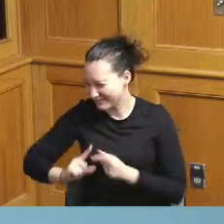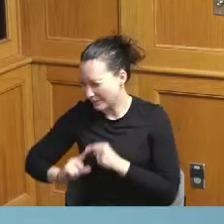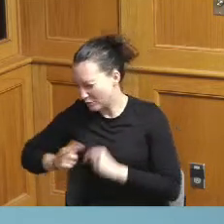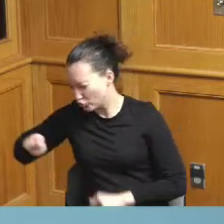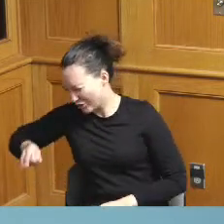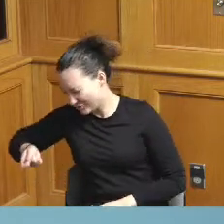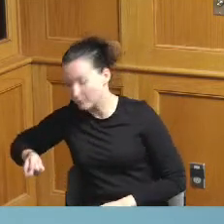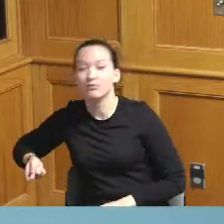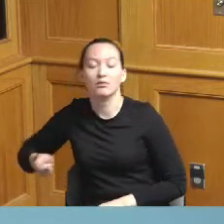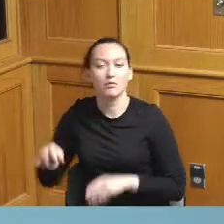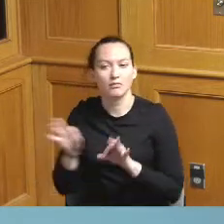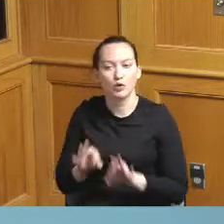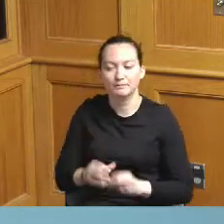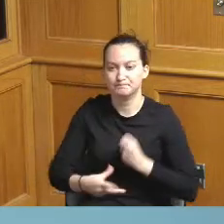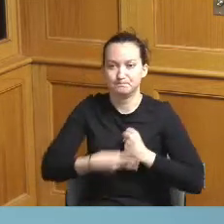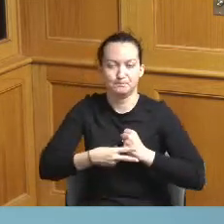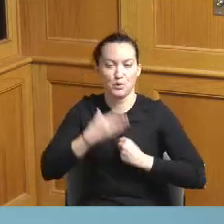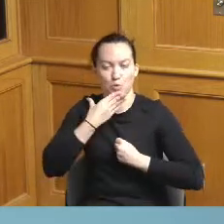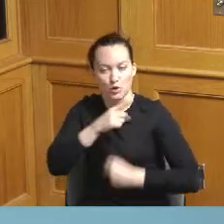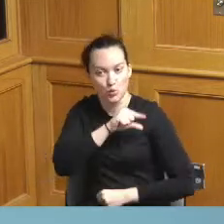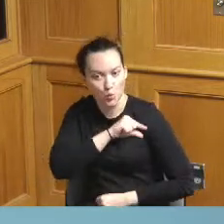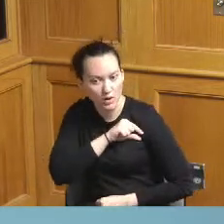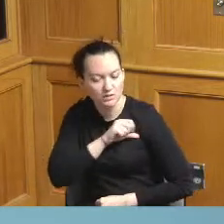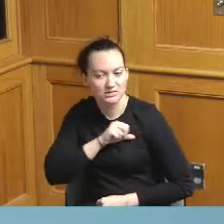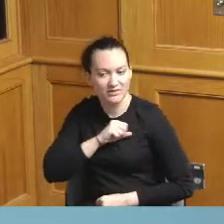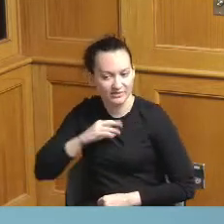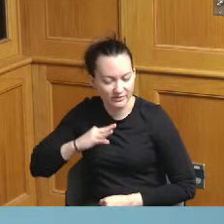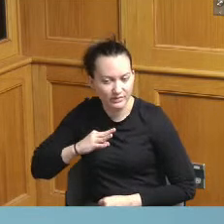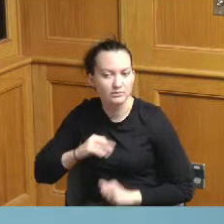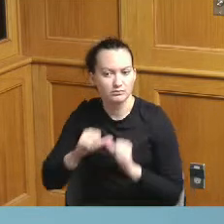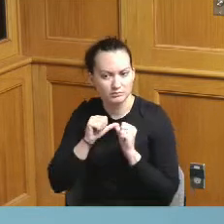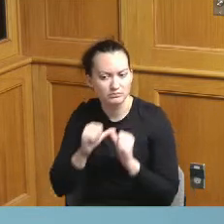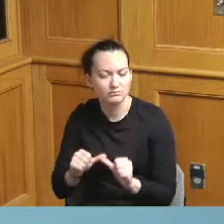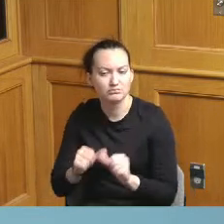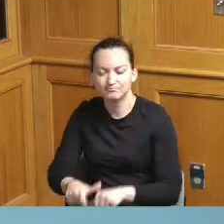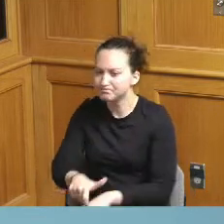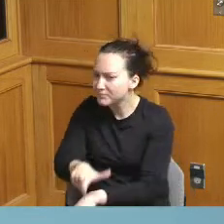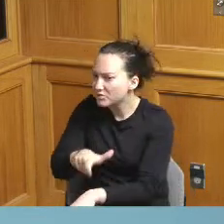it's important that we retain quality staff in order to ensure that we timely and efficiently